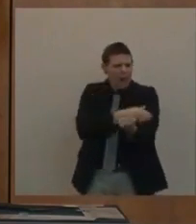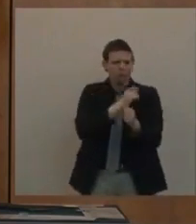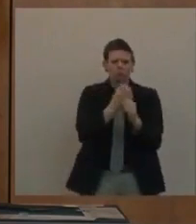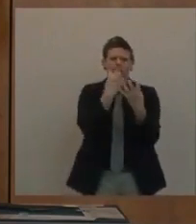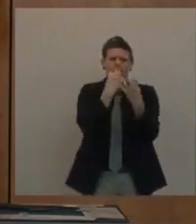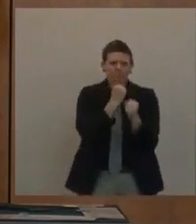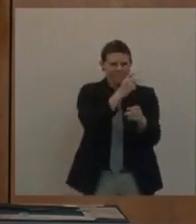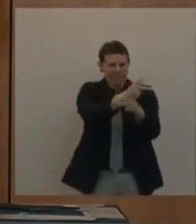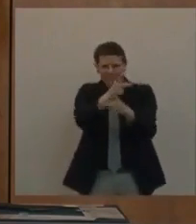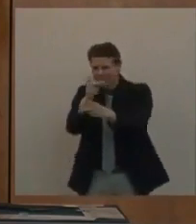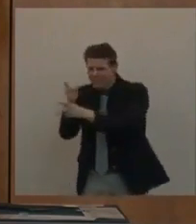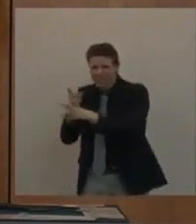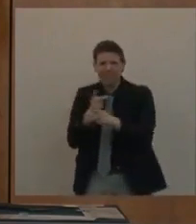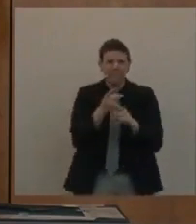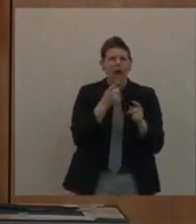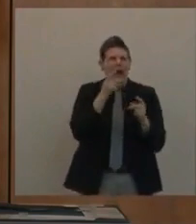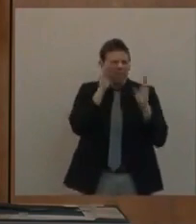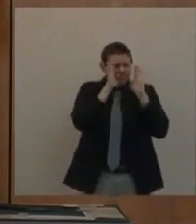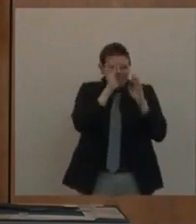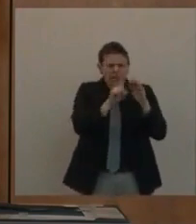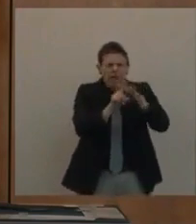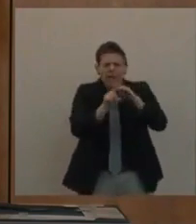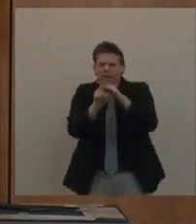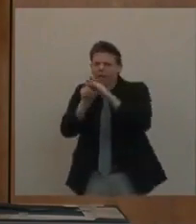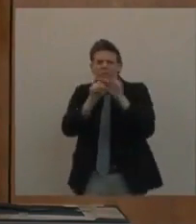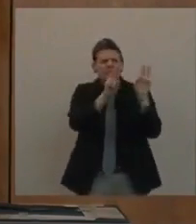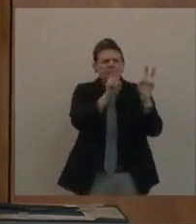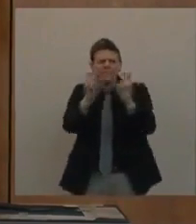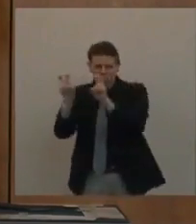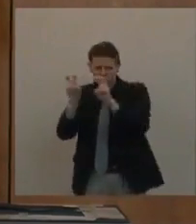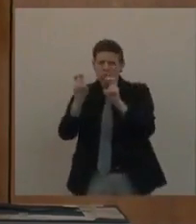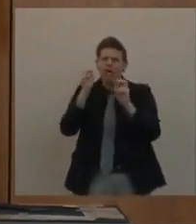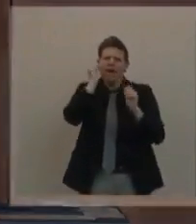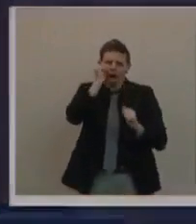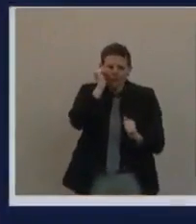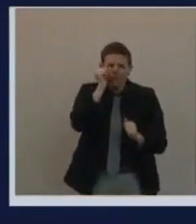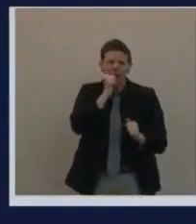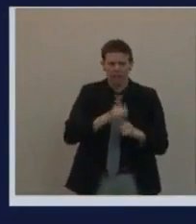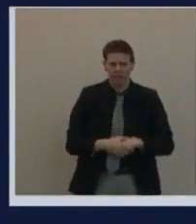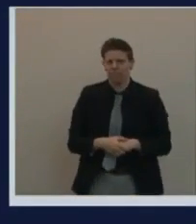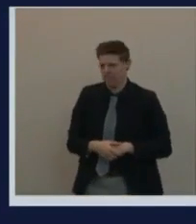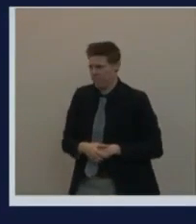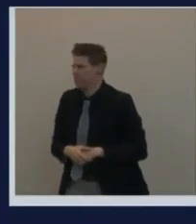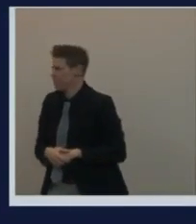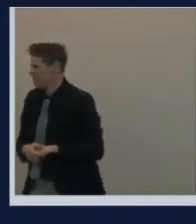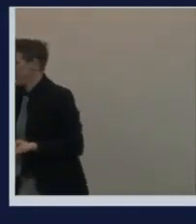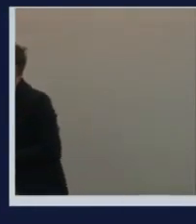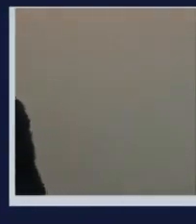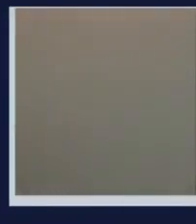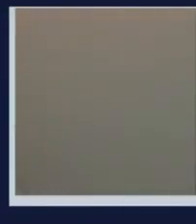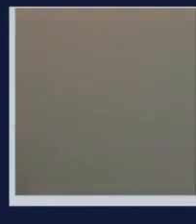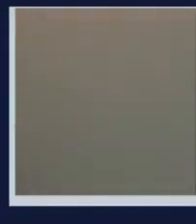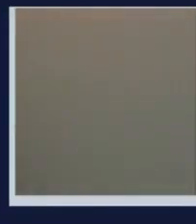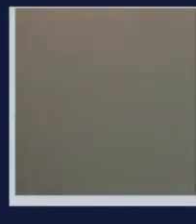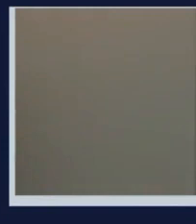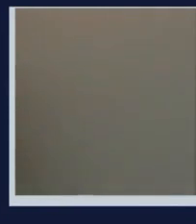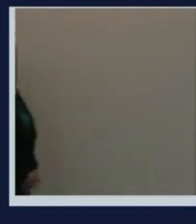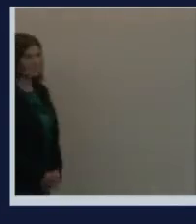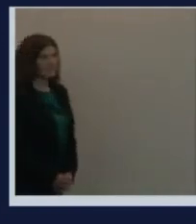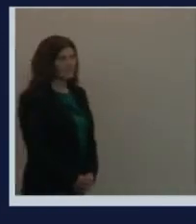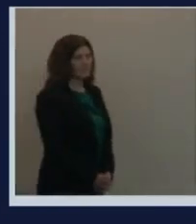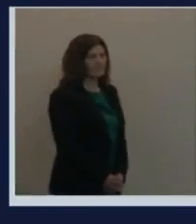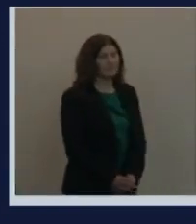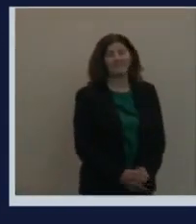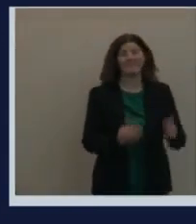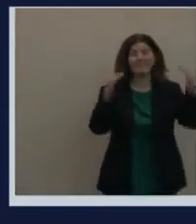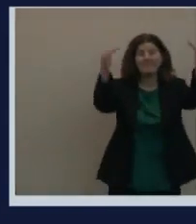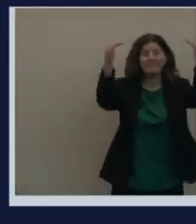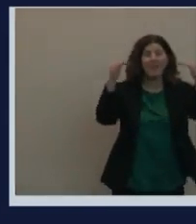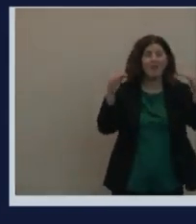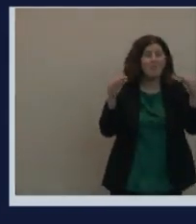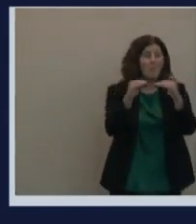I WANT EVERYONE TO FEEL LIKE WE ARE GOING TO DO EVERYTHING IN OUR POWER TO PROTECT YOU, TO SAFEGUARD YOU, AND PAY ATTENTION TO THE ISSUES THAT YOU STRUGGLE THROUGH EVERY SINGLE DAY.